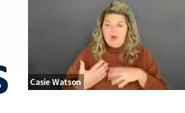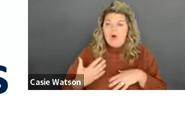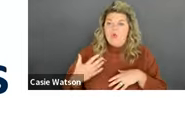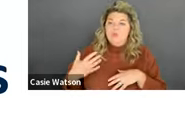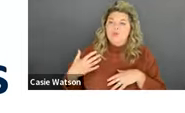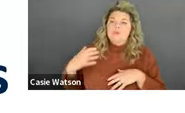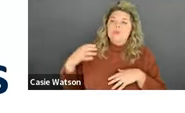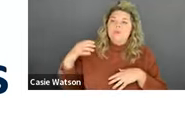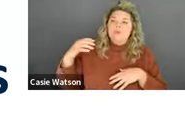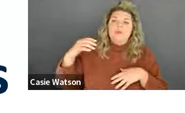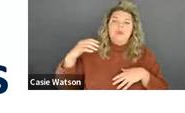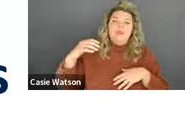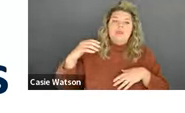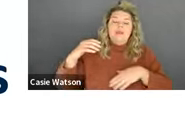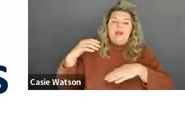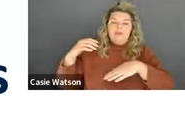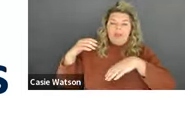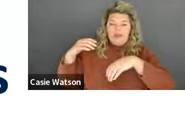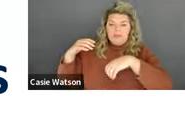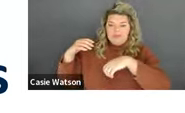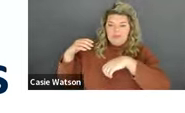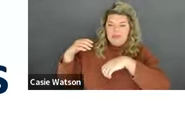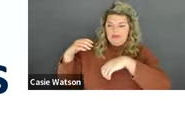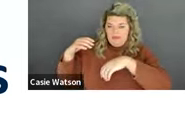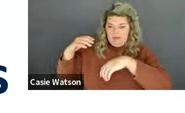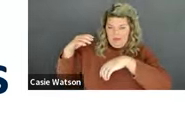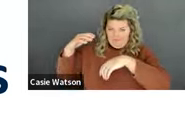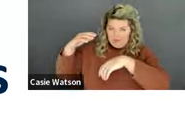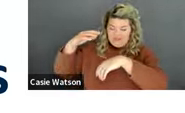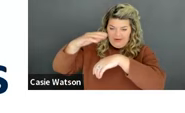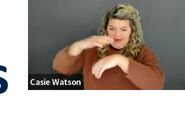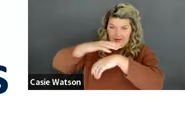So the Deafblind person puts their hand on top of our hand